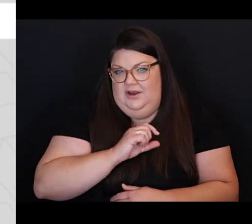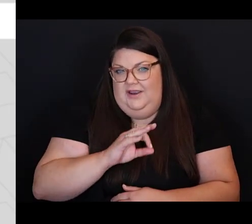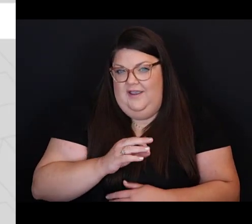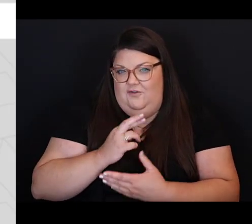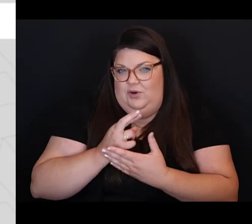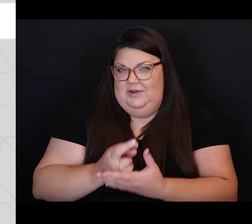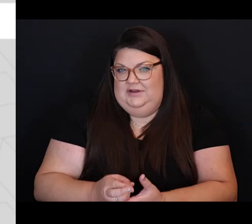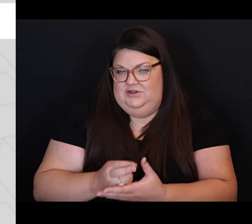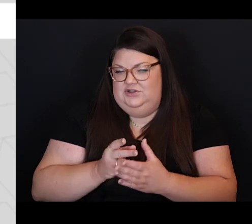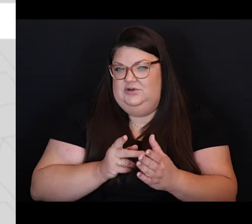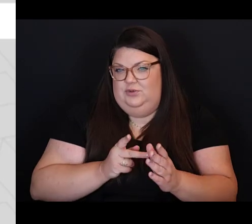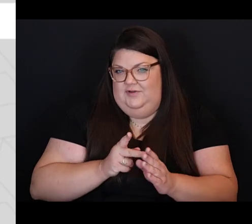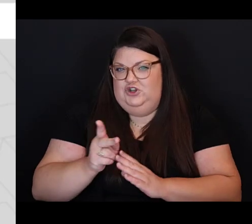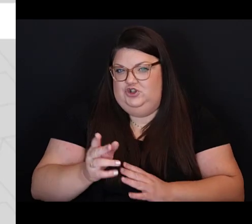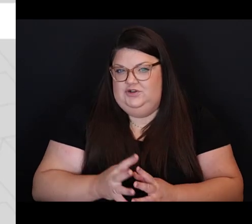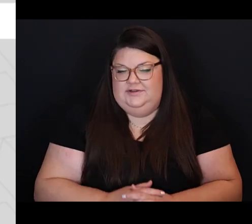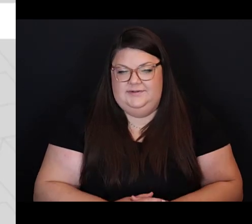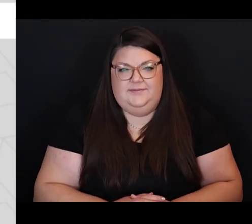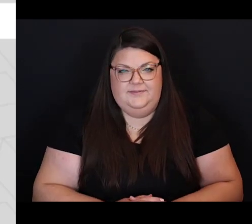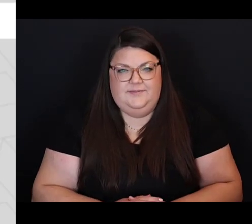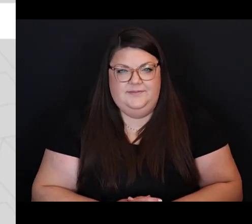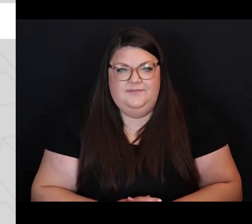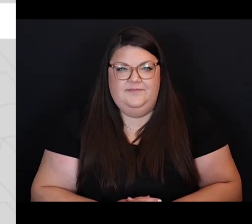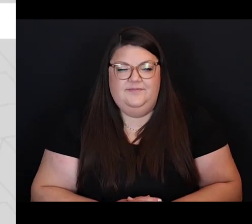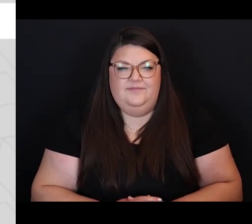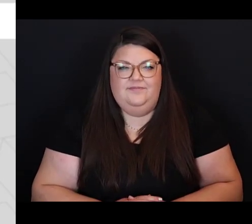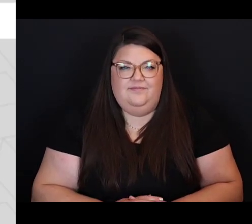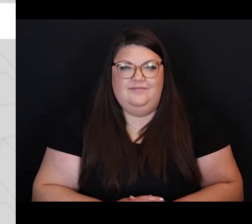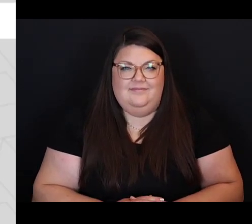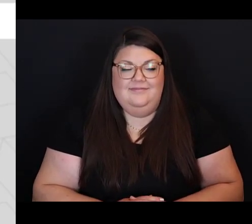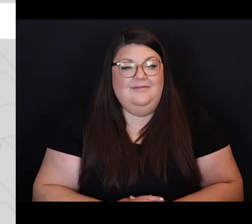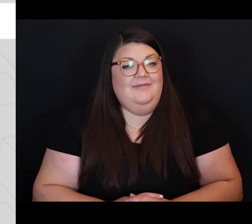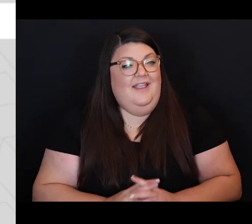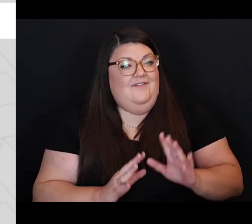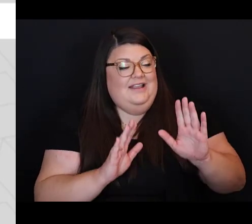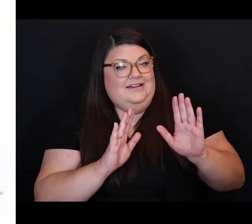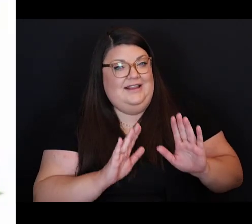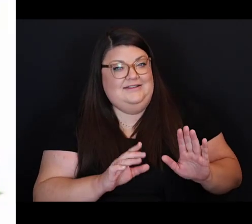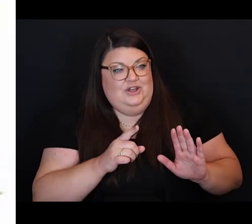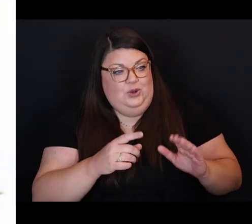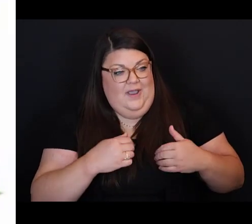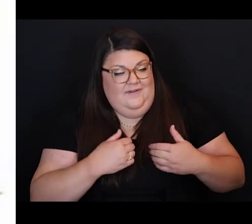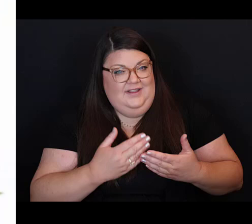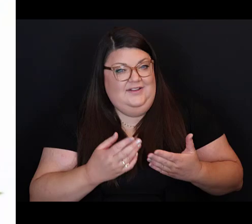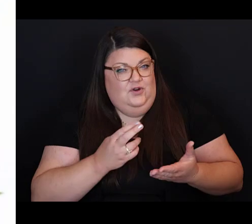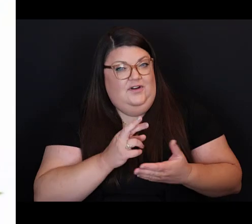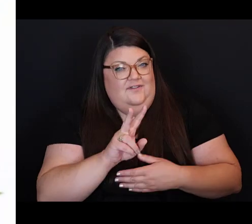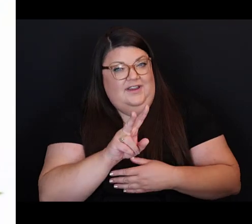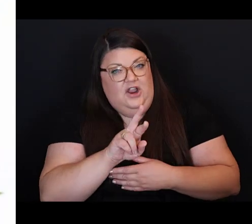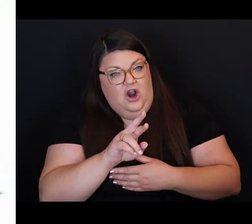and quality of rehabilitation professionals. [Heather] Fantastic! You have things for VR